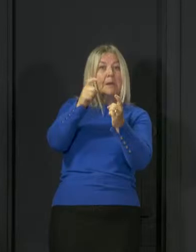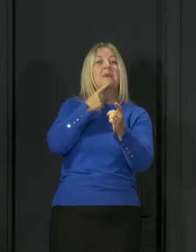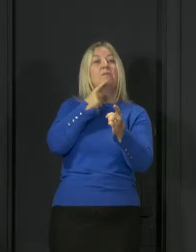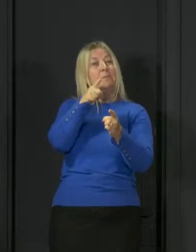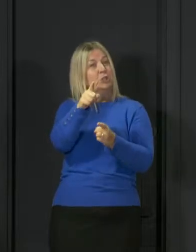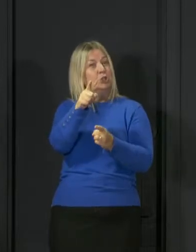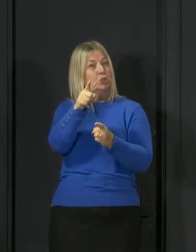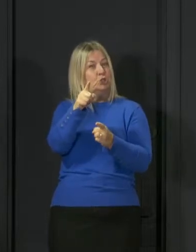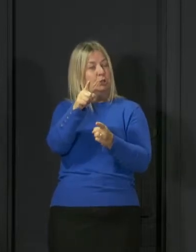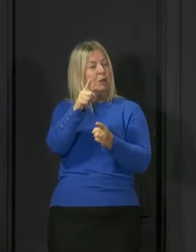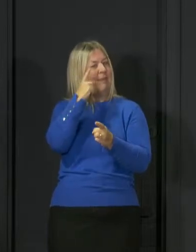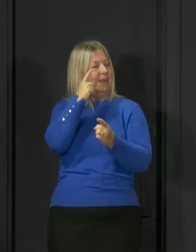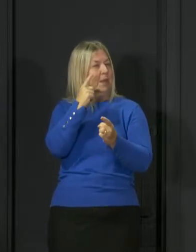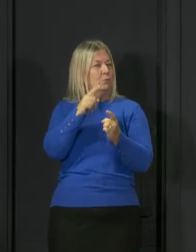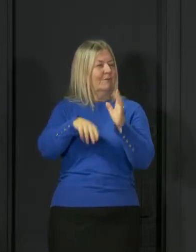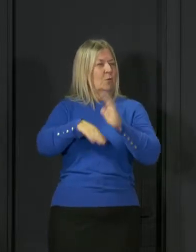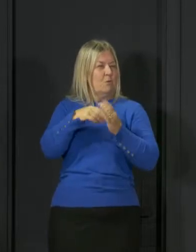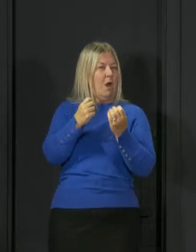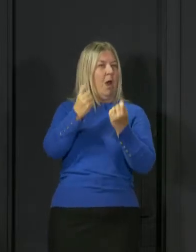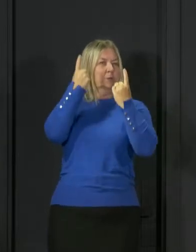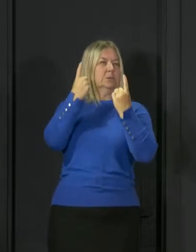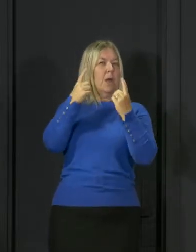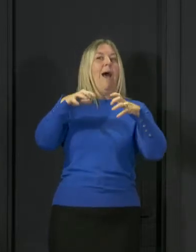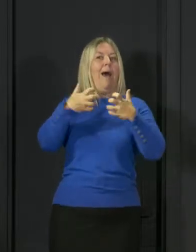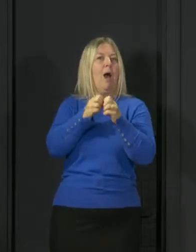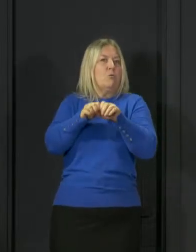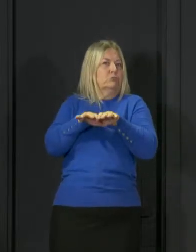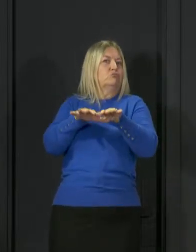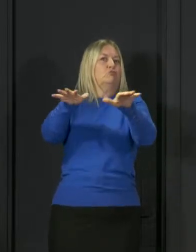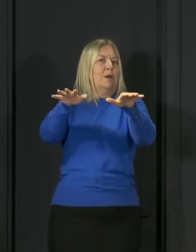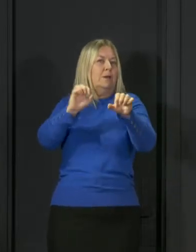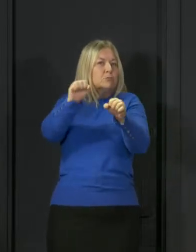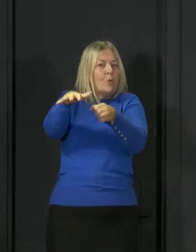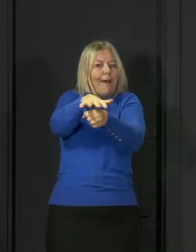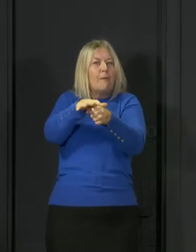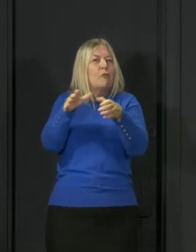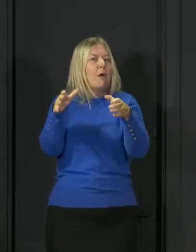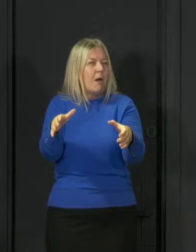not just across the country, but particularly in your local area and how it is affecting